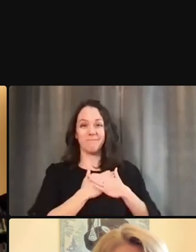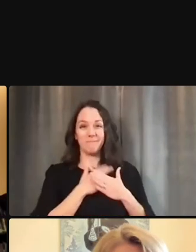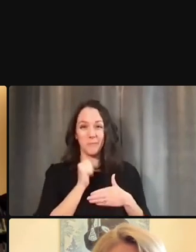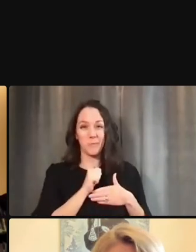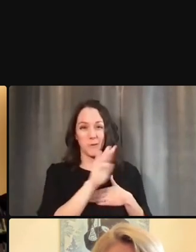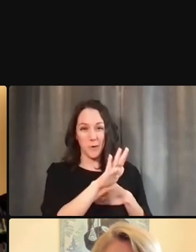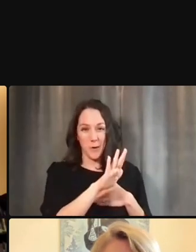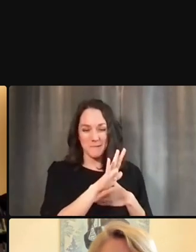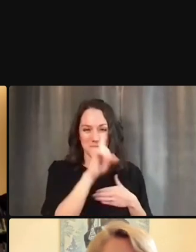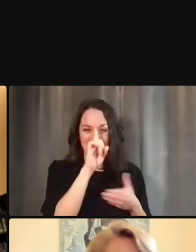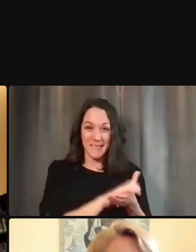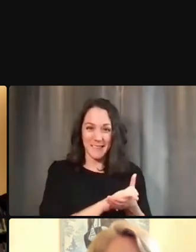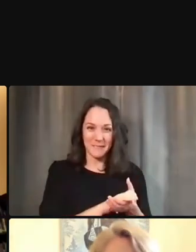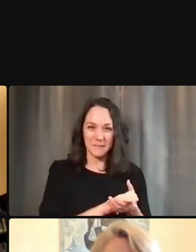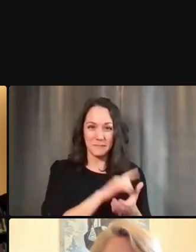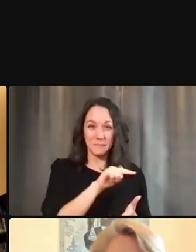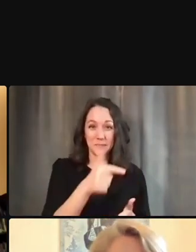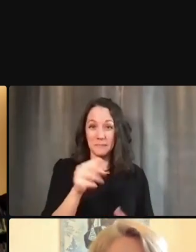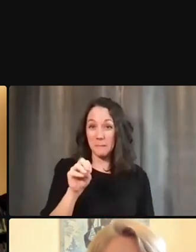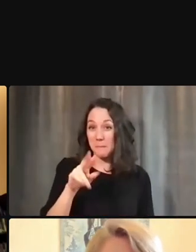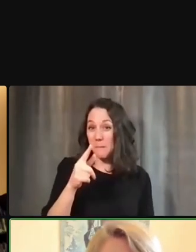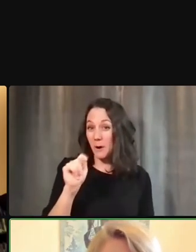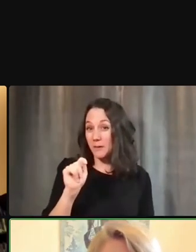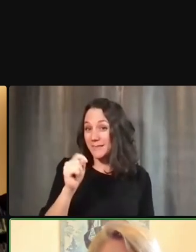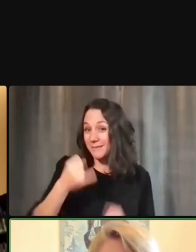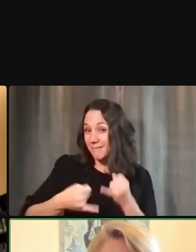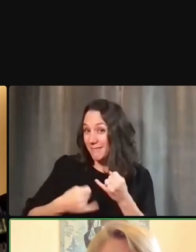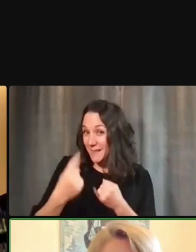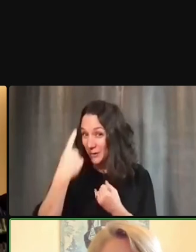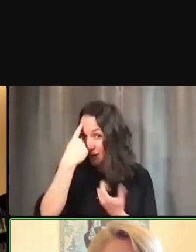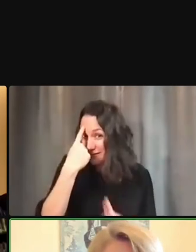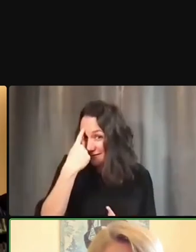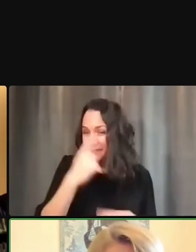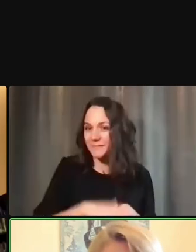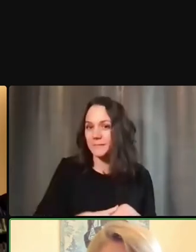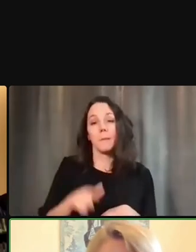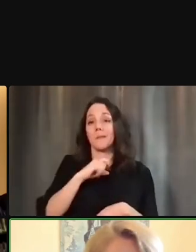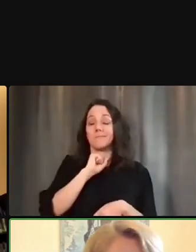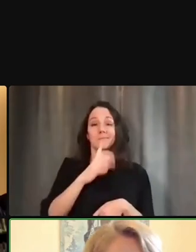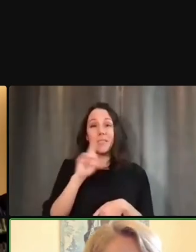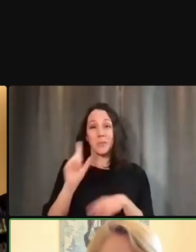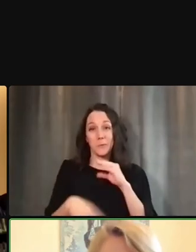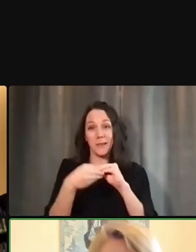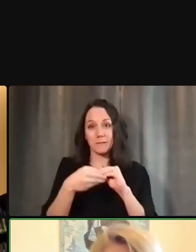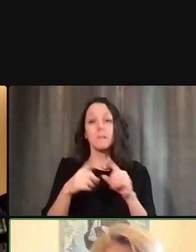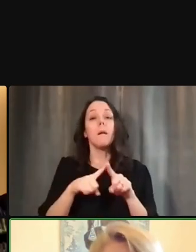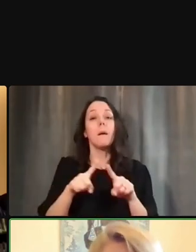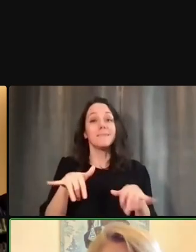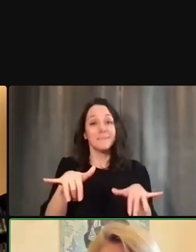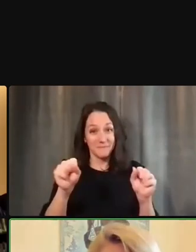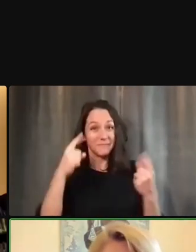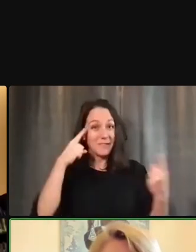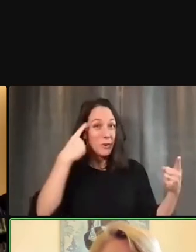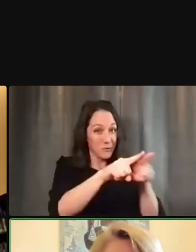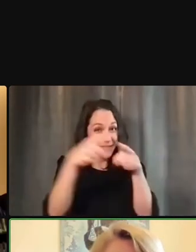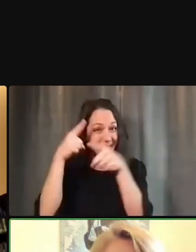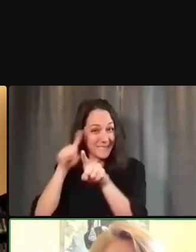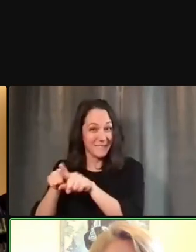Margaret, last thoughts on this. I mean, I have nothing to add. I agree with what everyone has said.